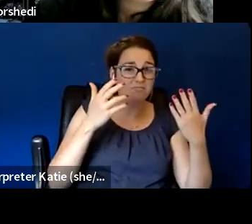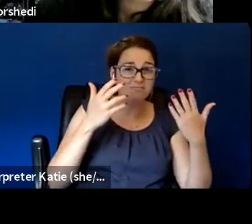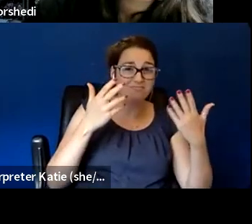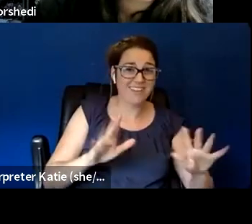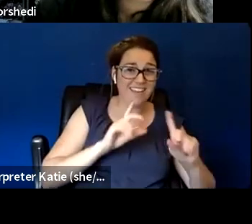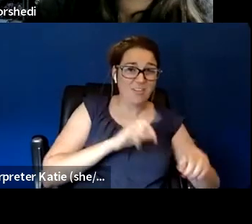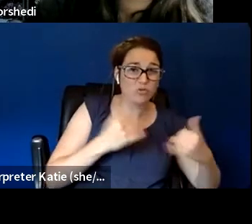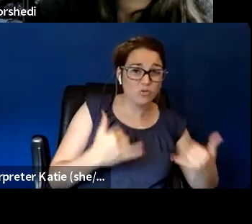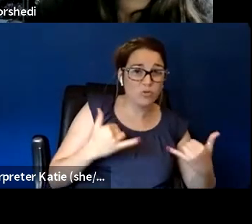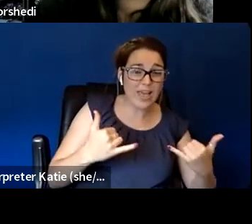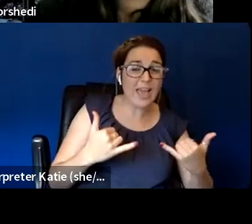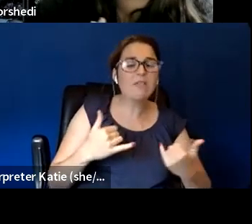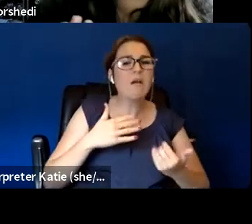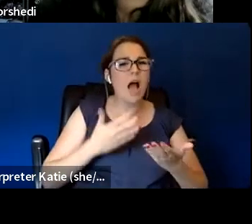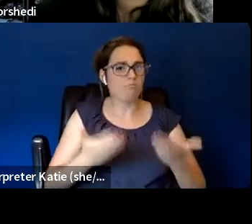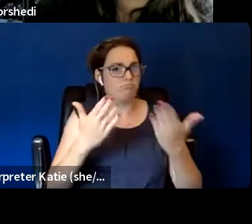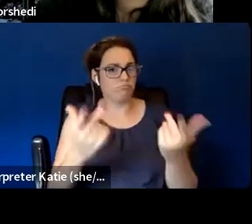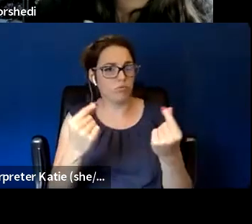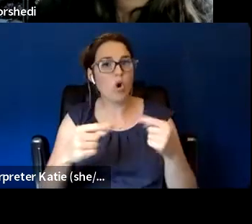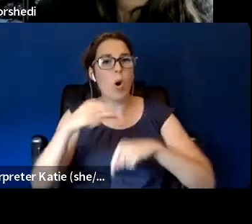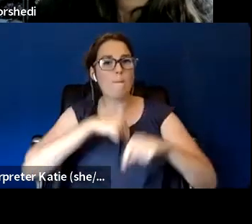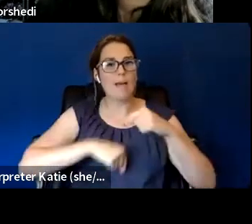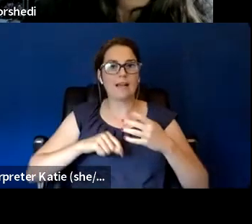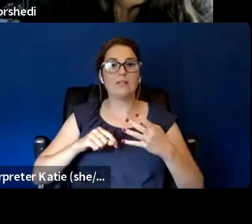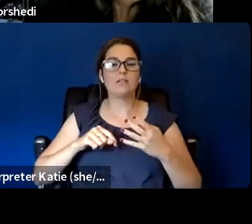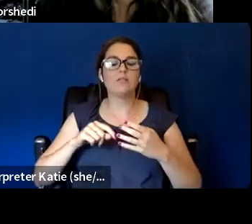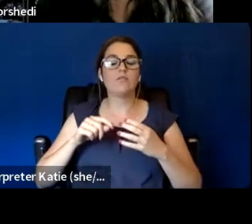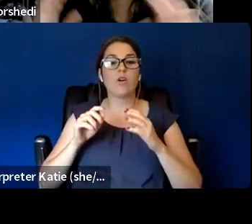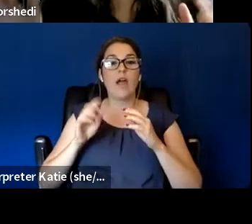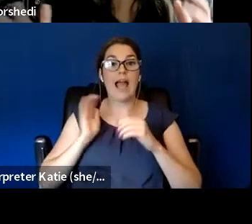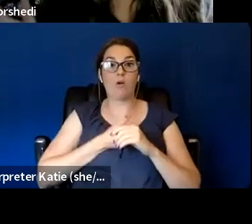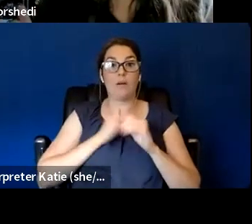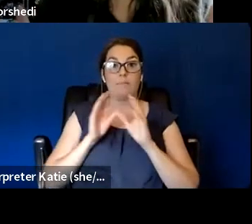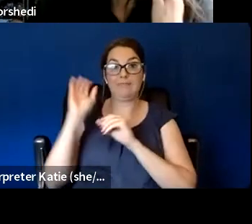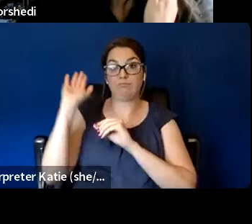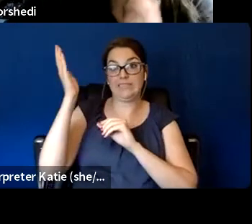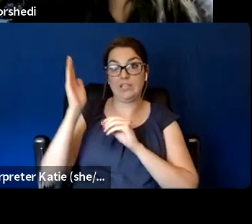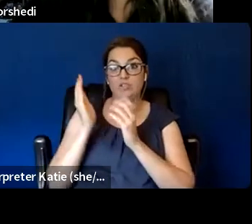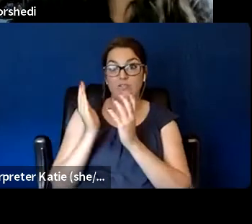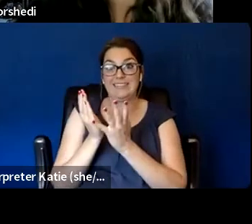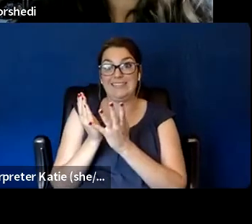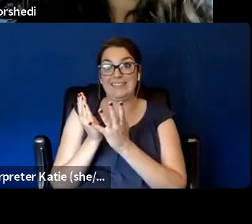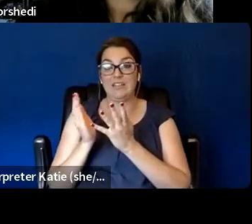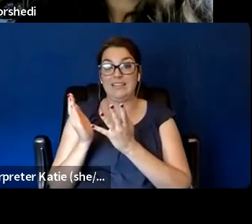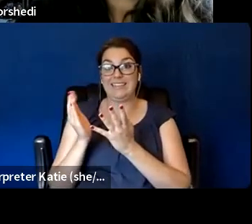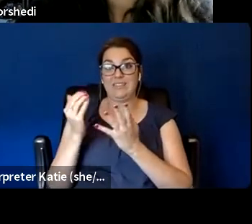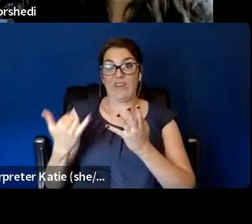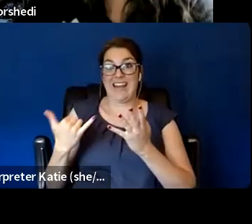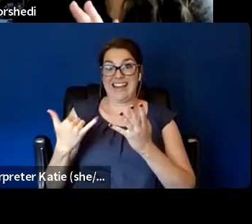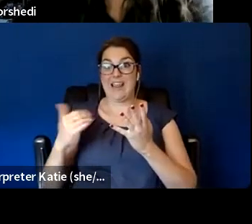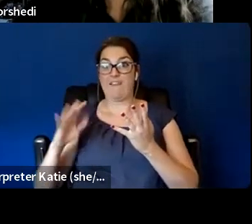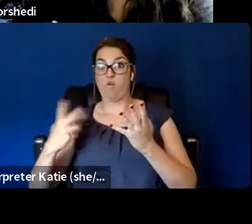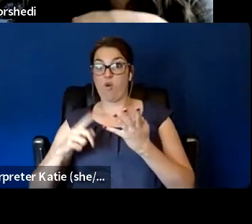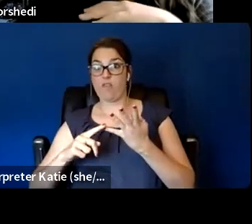and watch session two of this series, which is specifically about person-centered outreach more generally. So if your outreach questions